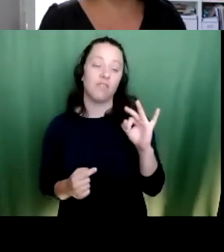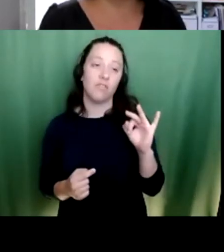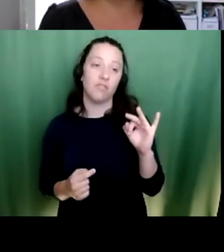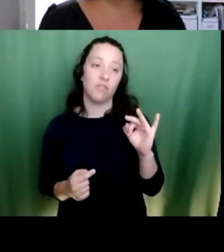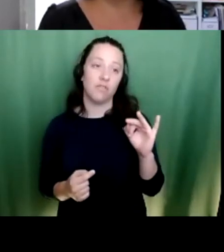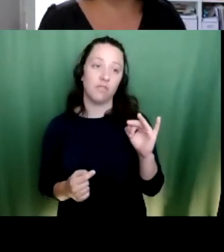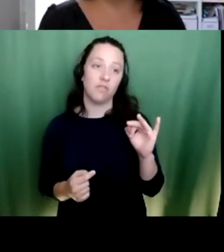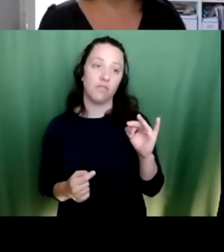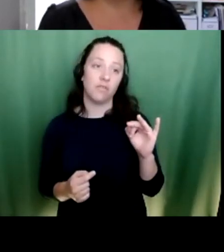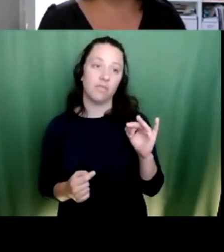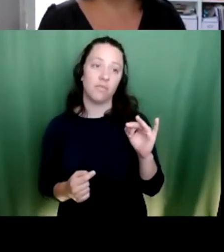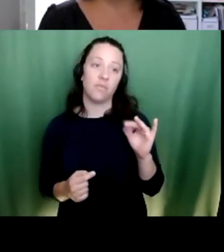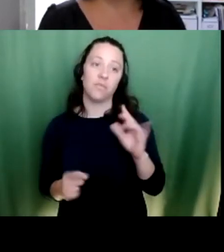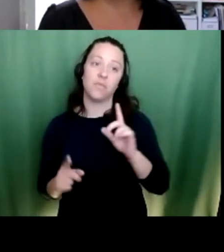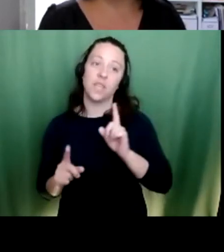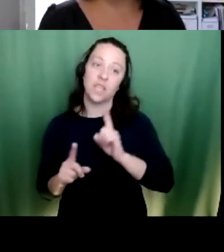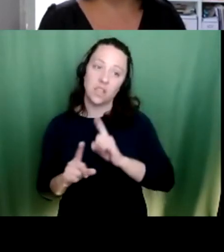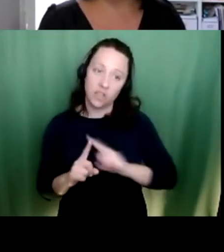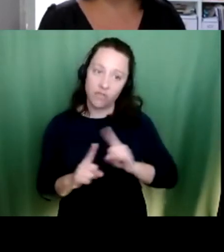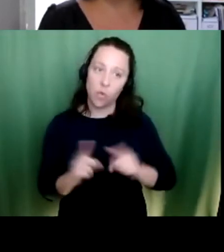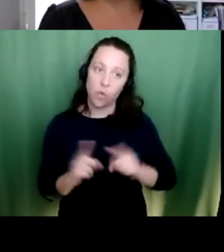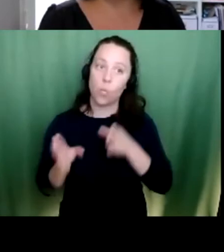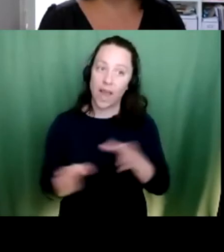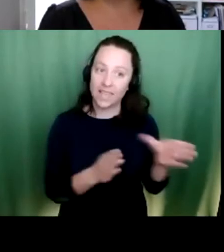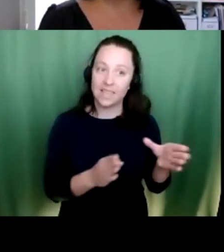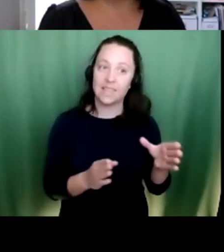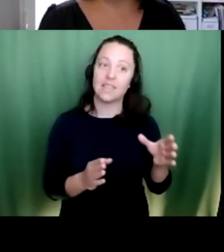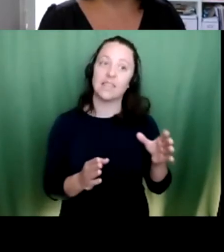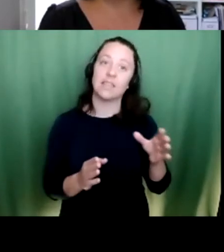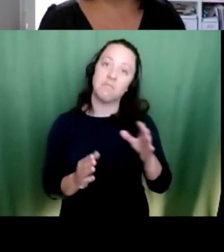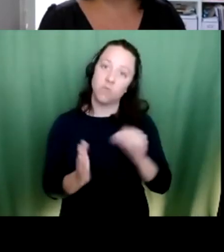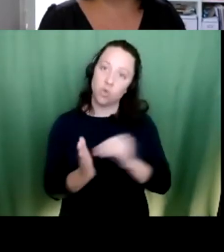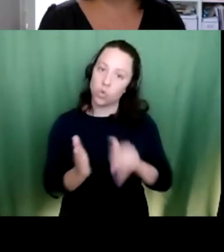ways that different students needed to engage in order to feel like they could participate.